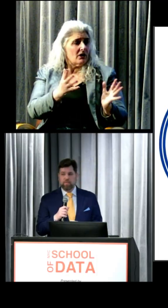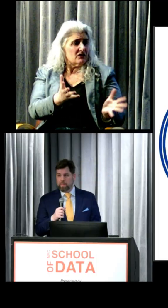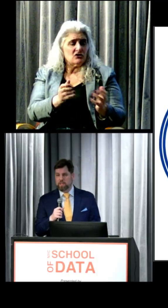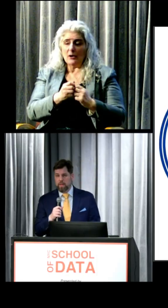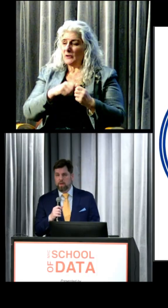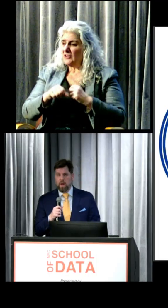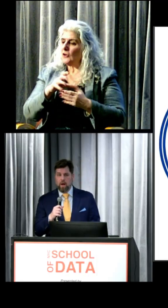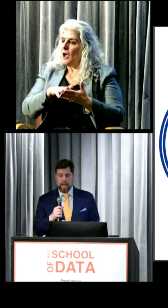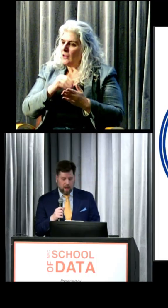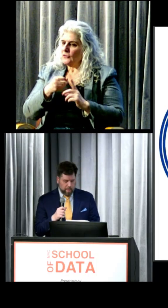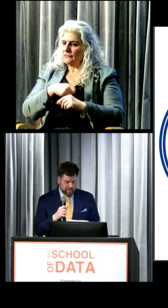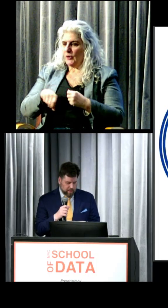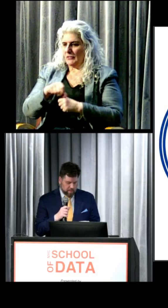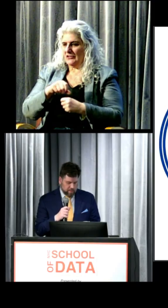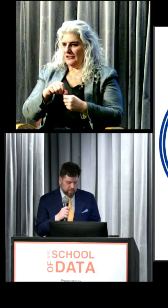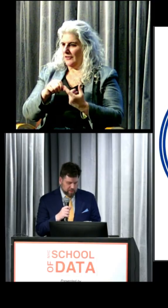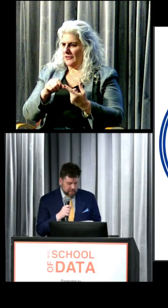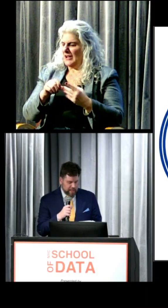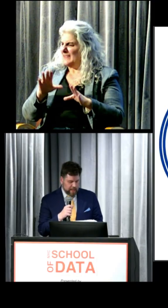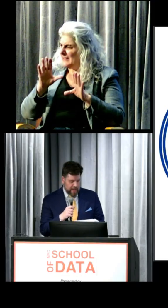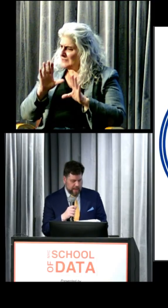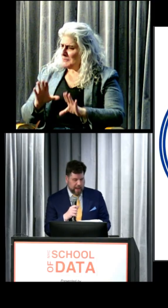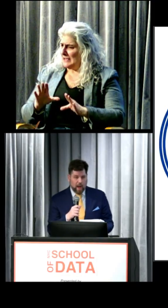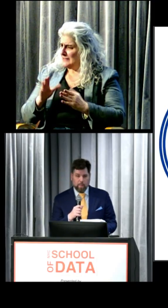them through exploratory play, and we are all about that.